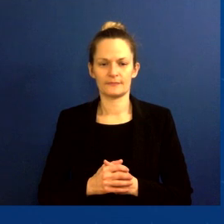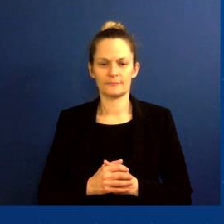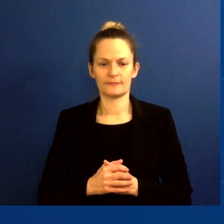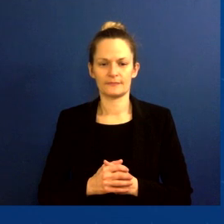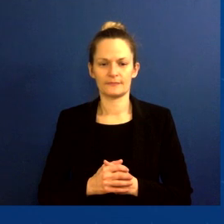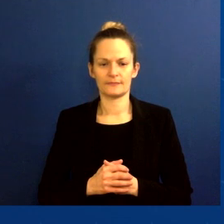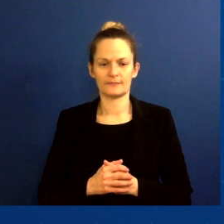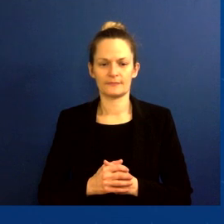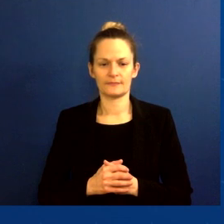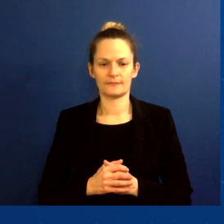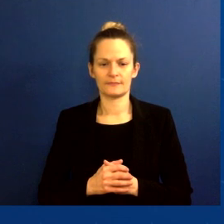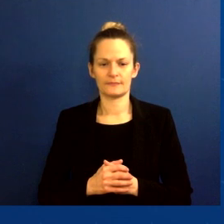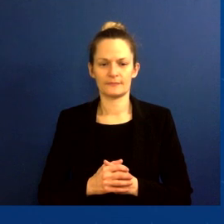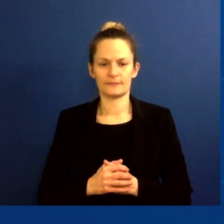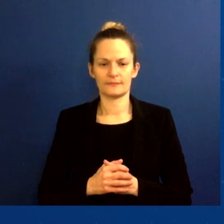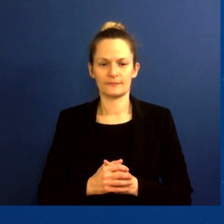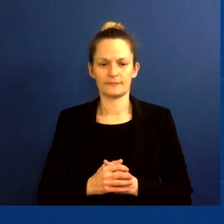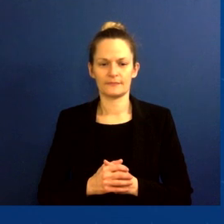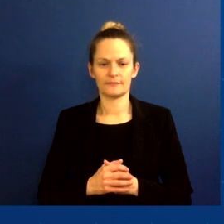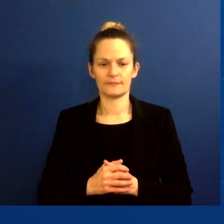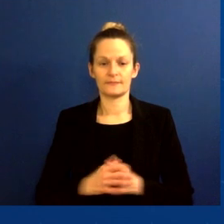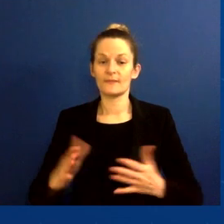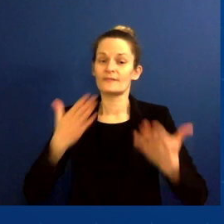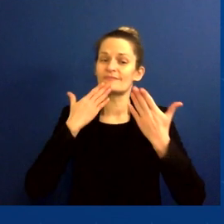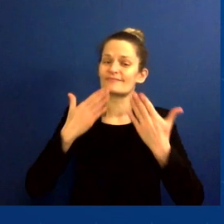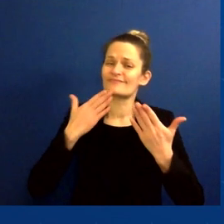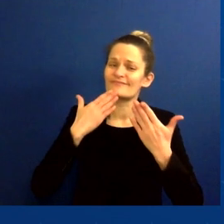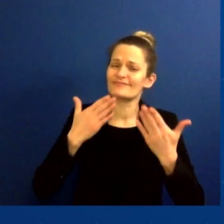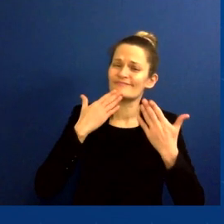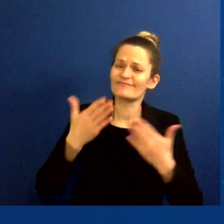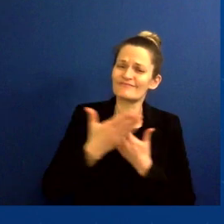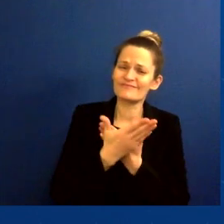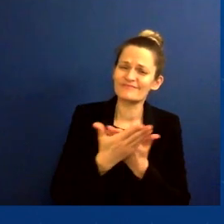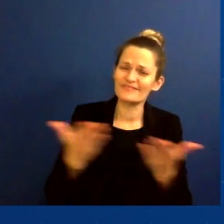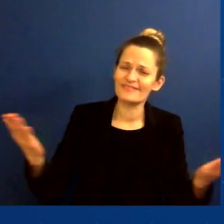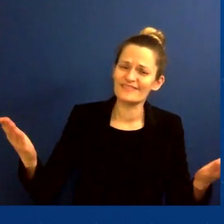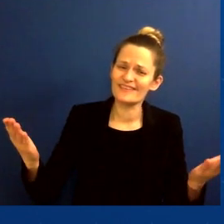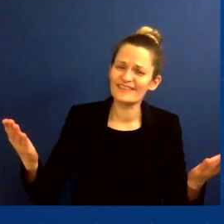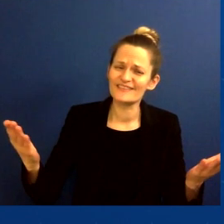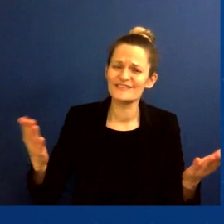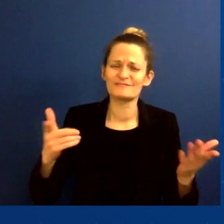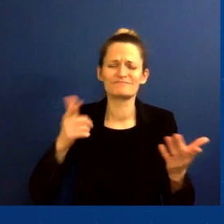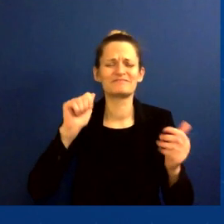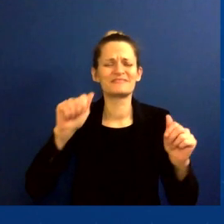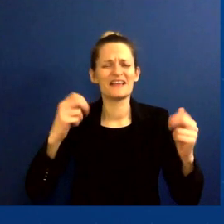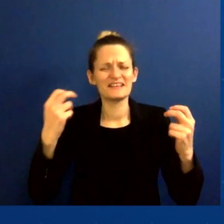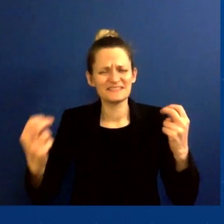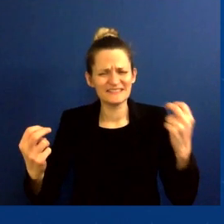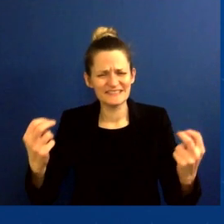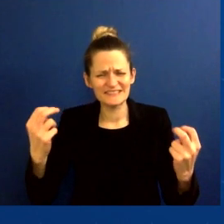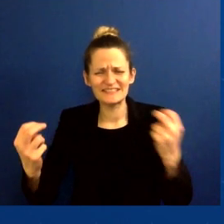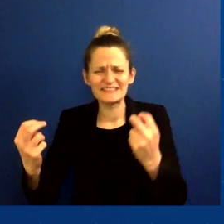Secretary Walsh: Thank you, everybody. Thank you, thank you. You can please have a seat. I want to welcome everyone to this historic event